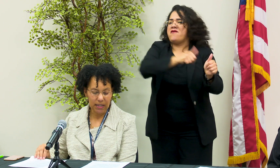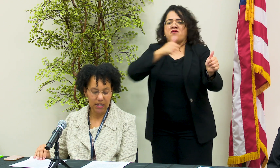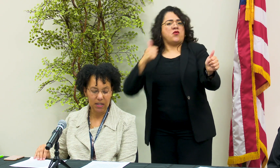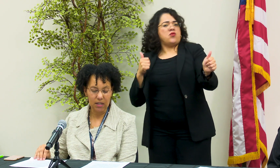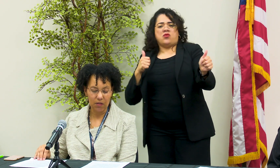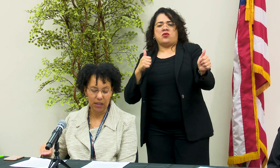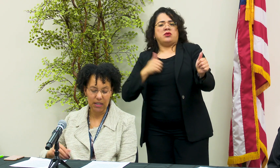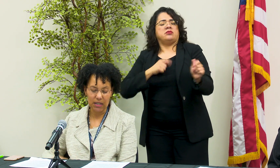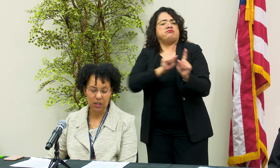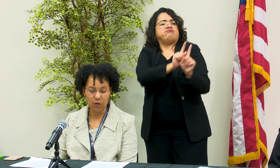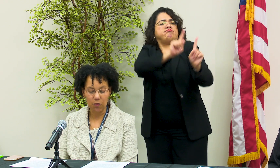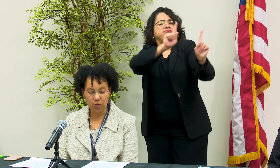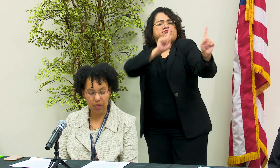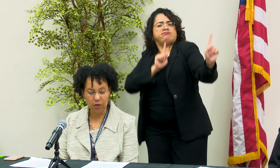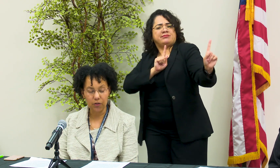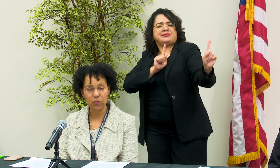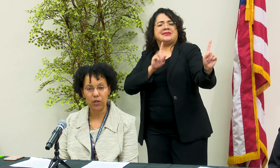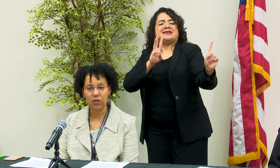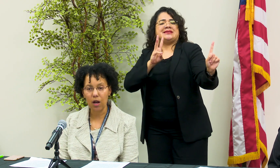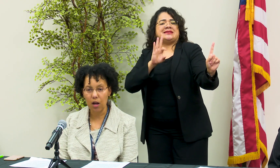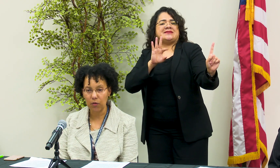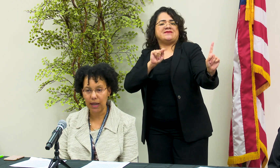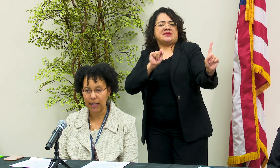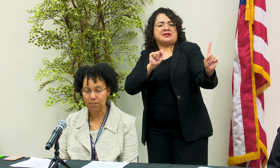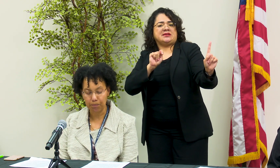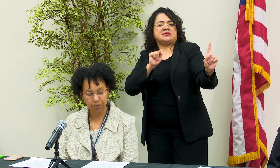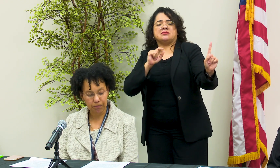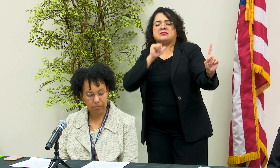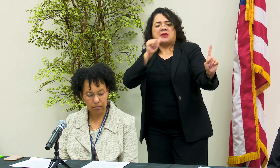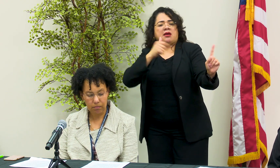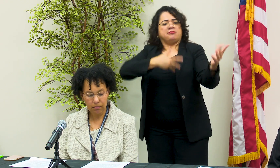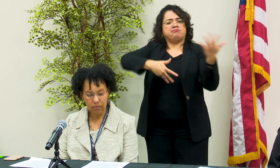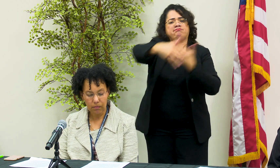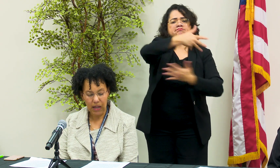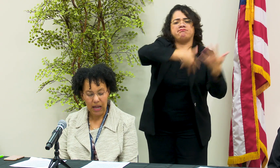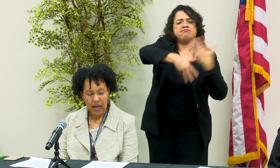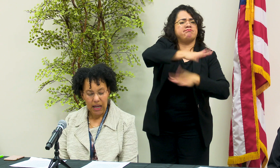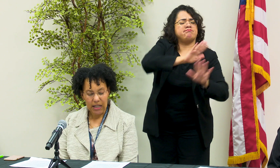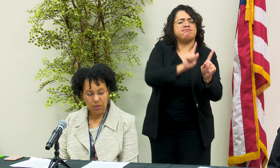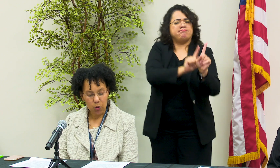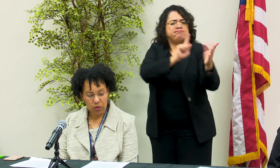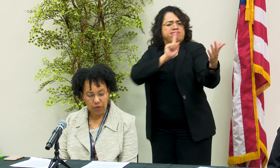at a distance of at least six feet from others when congregating. It's important